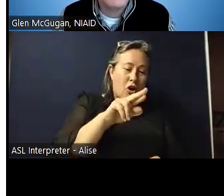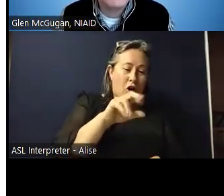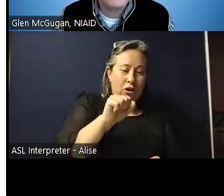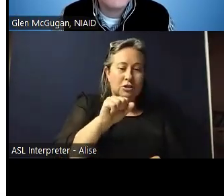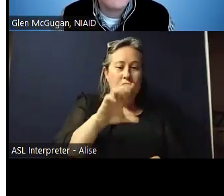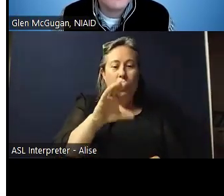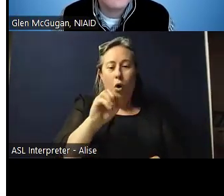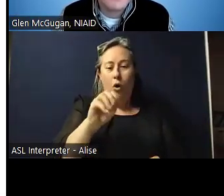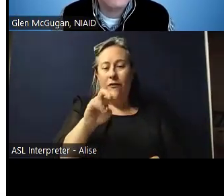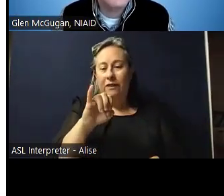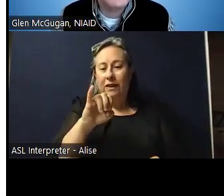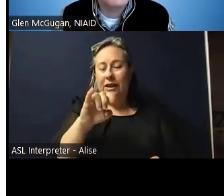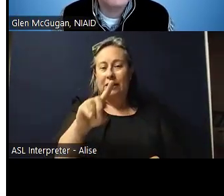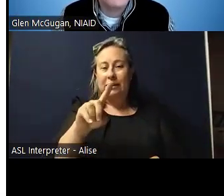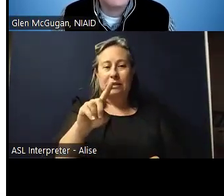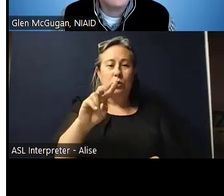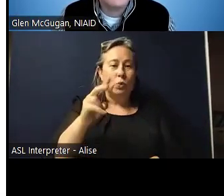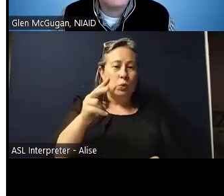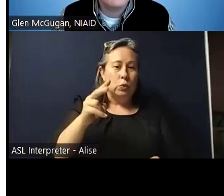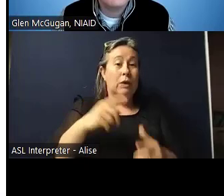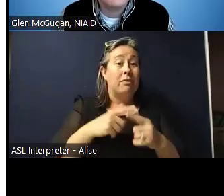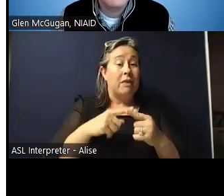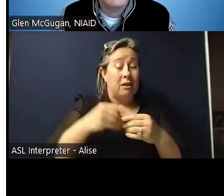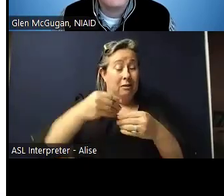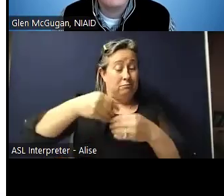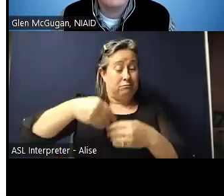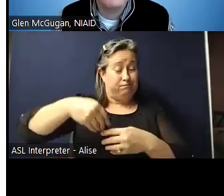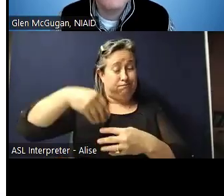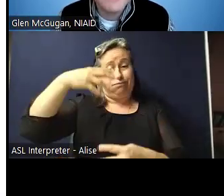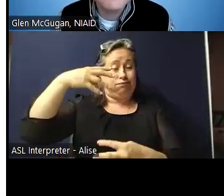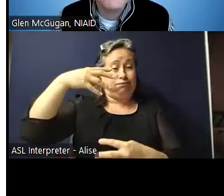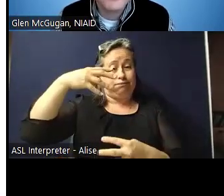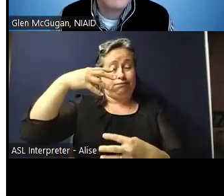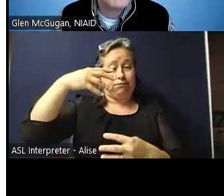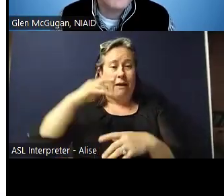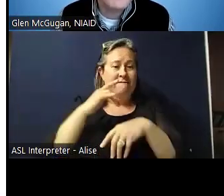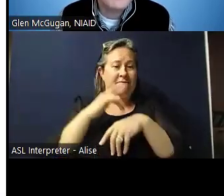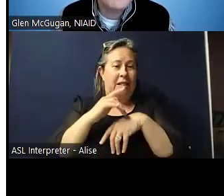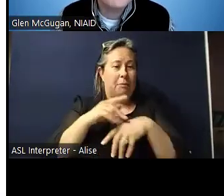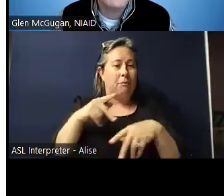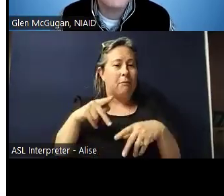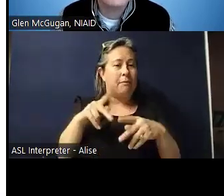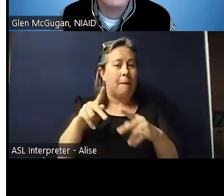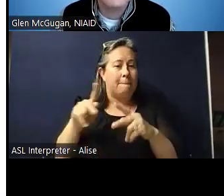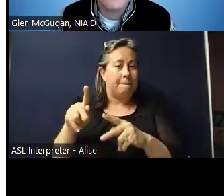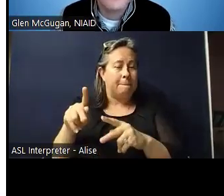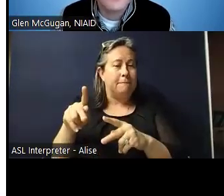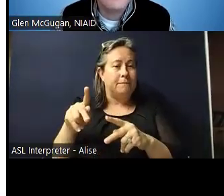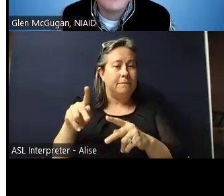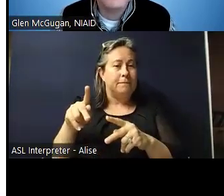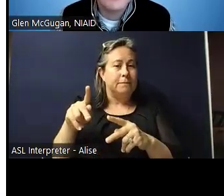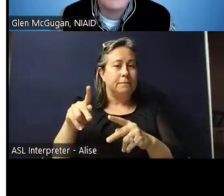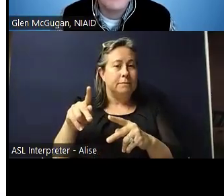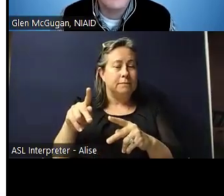And by doing that, I will be given a hit list of available opportunities that are available right now.